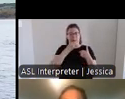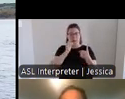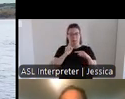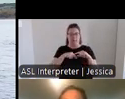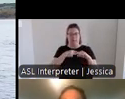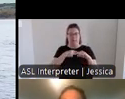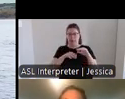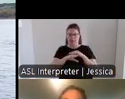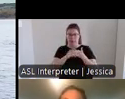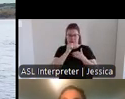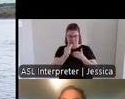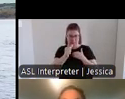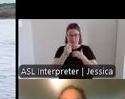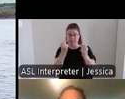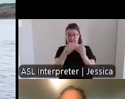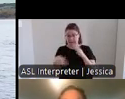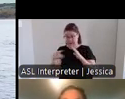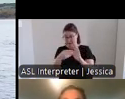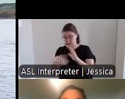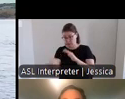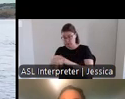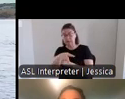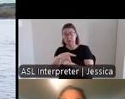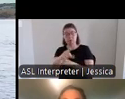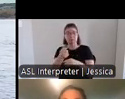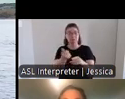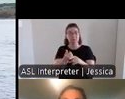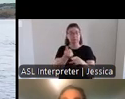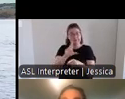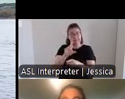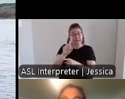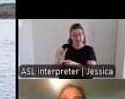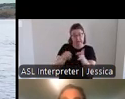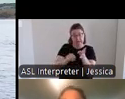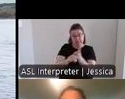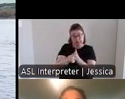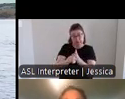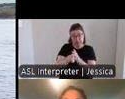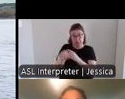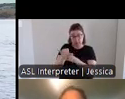and I know a lot of the students in these classes are also disability studies minors, so they know a lot about accessibility.